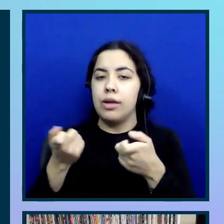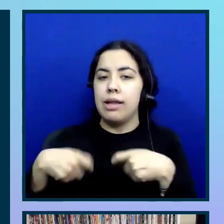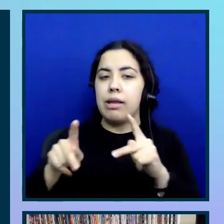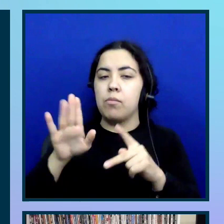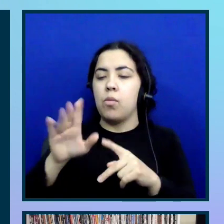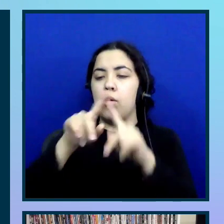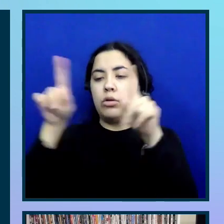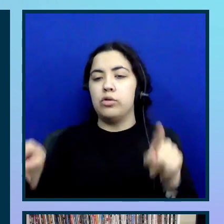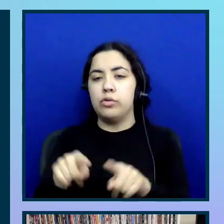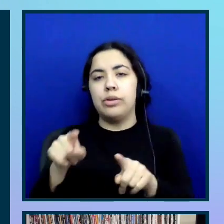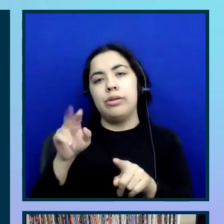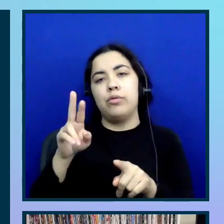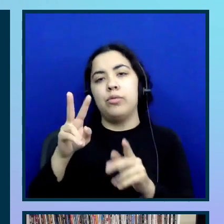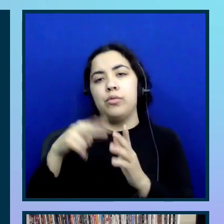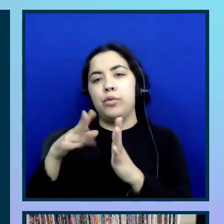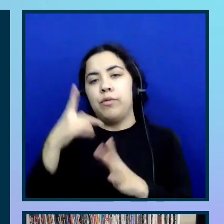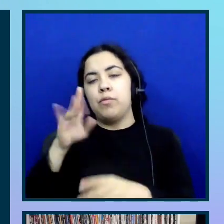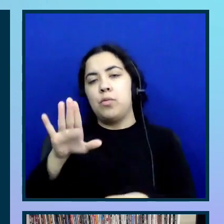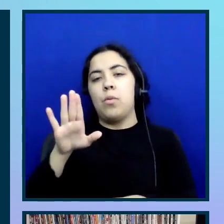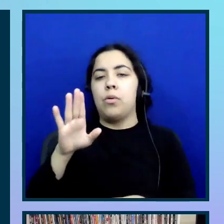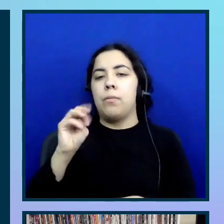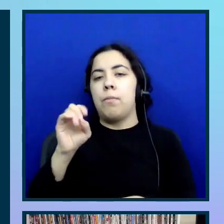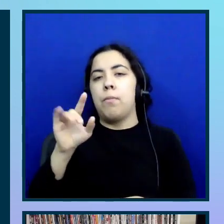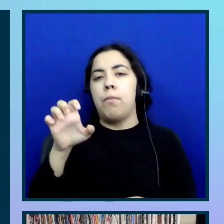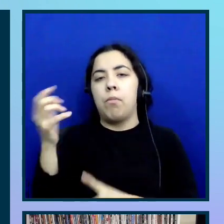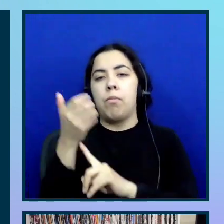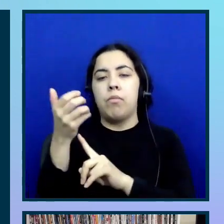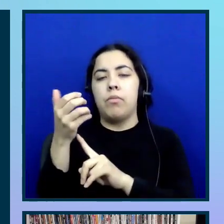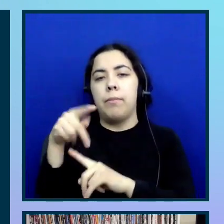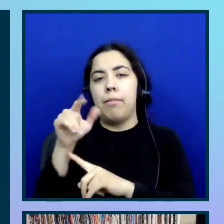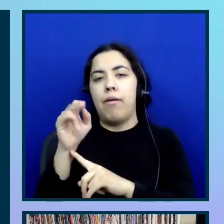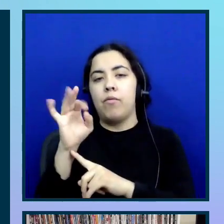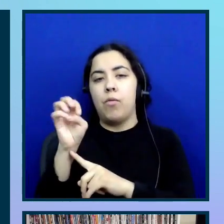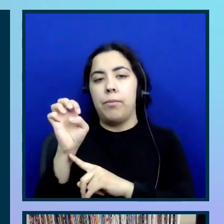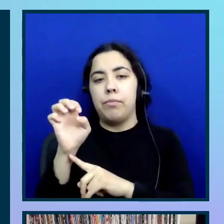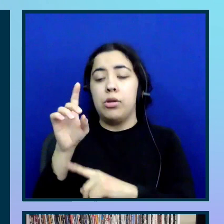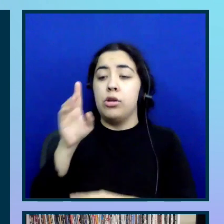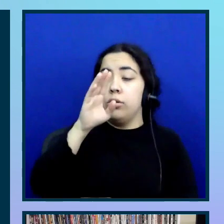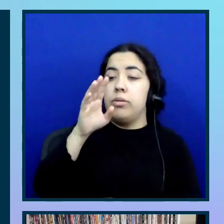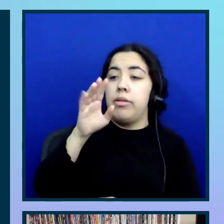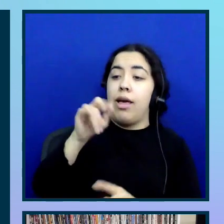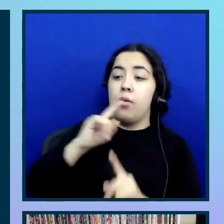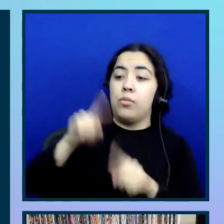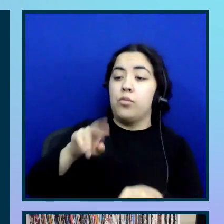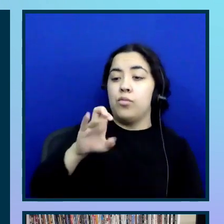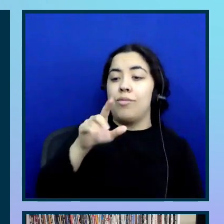on their mobile platform. So in terms of React Native, which we'll discuss shortly, these next few steps will be useful